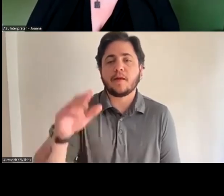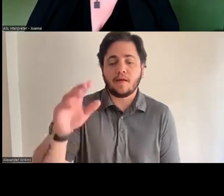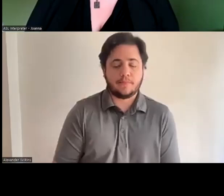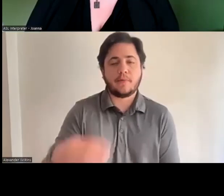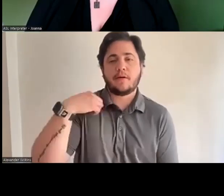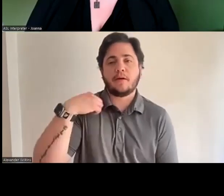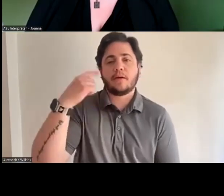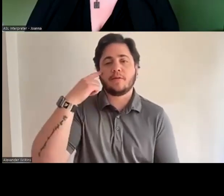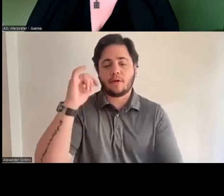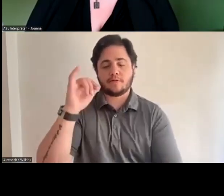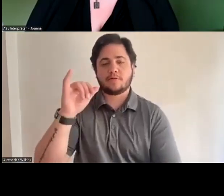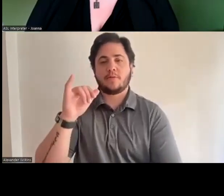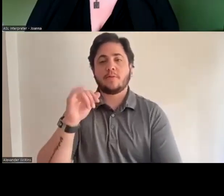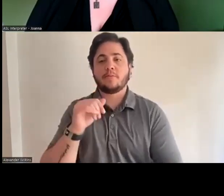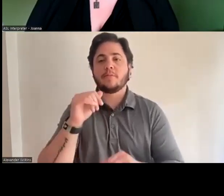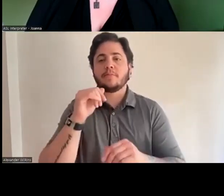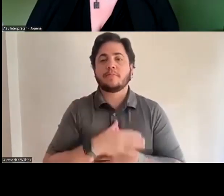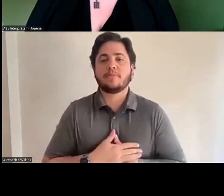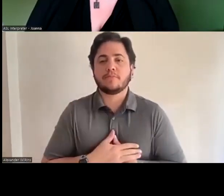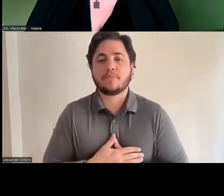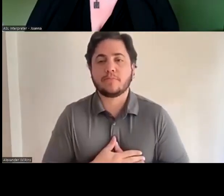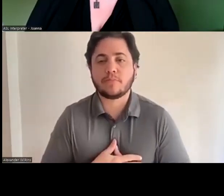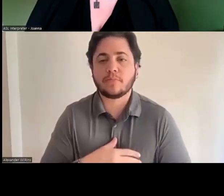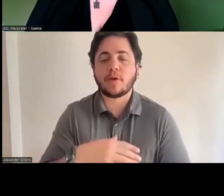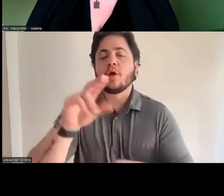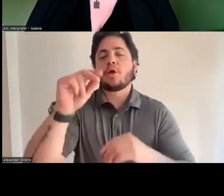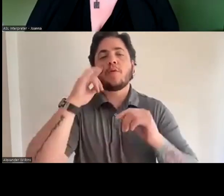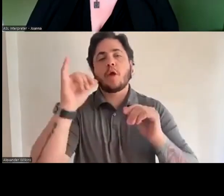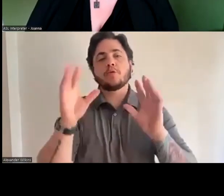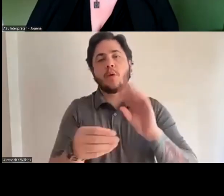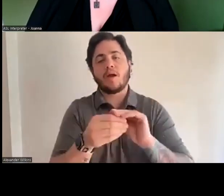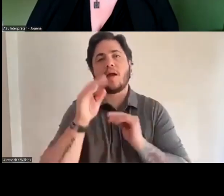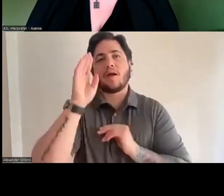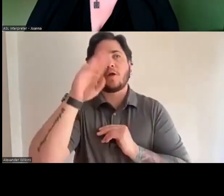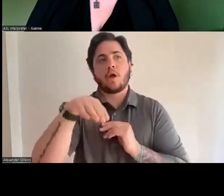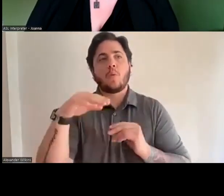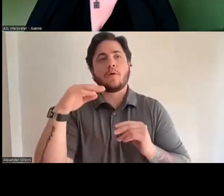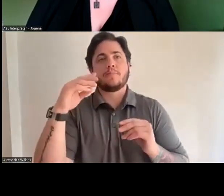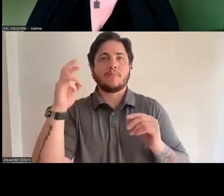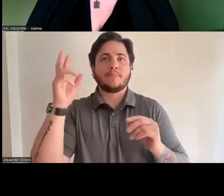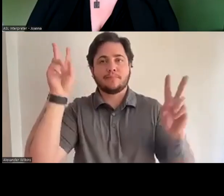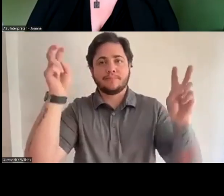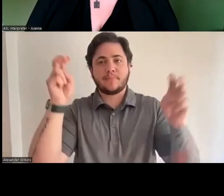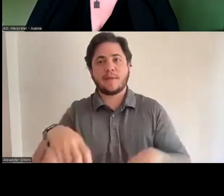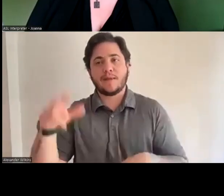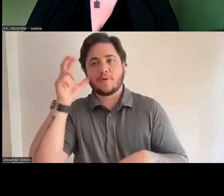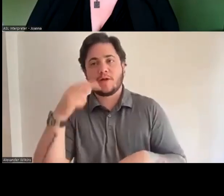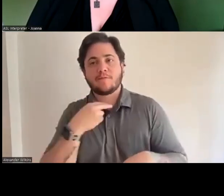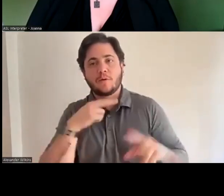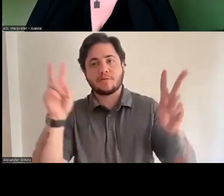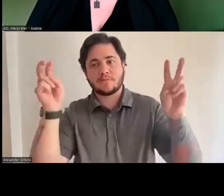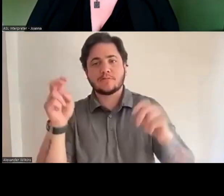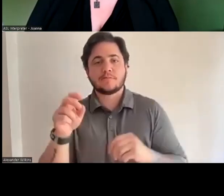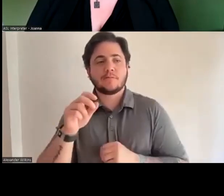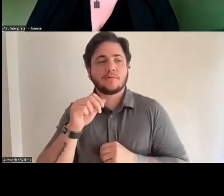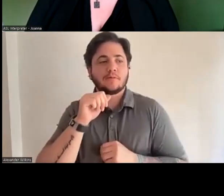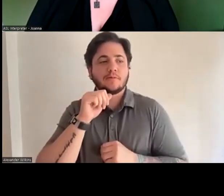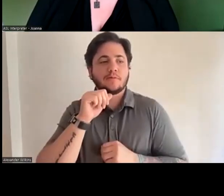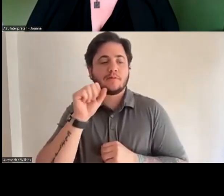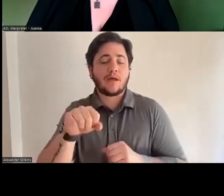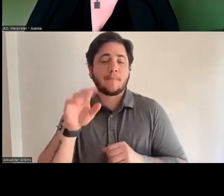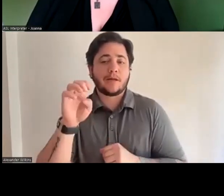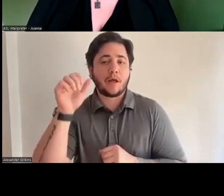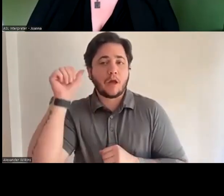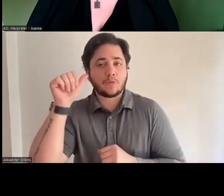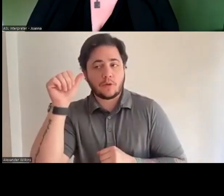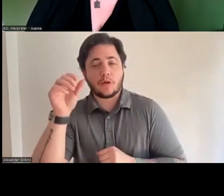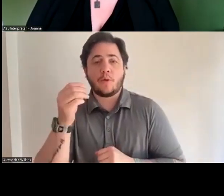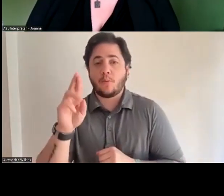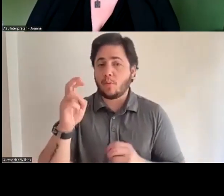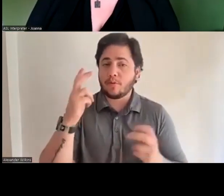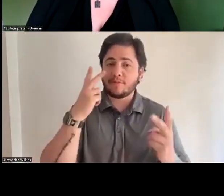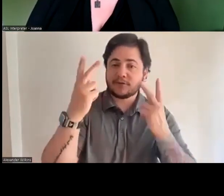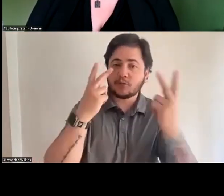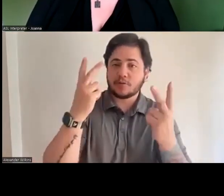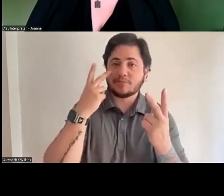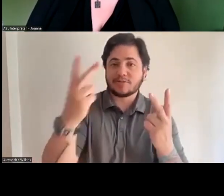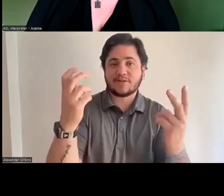Great. And I think also, just to add - this notion of hearing voices, it can be auditory.